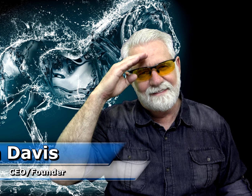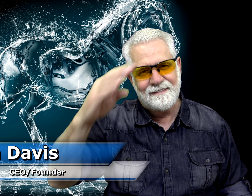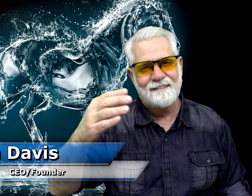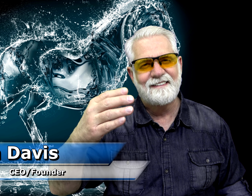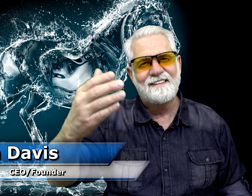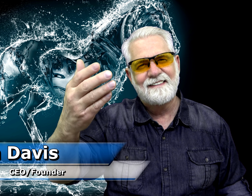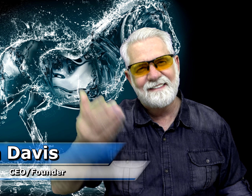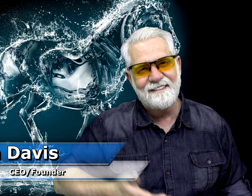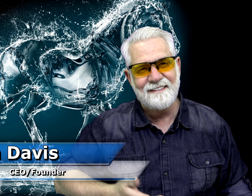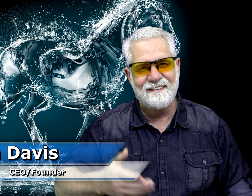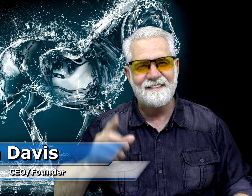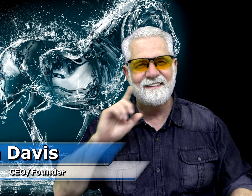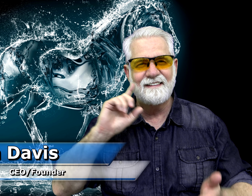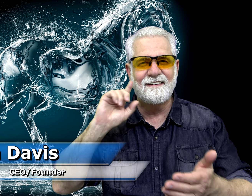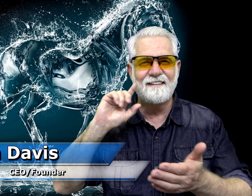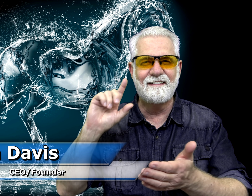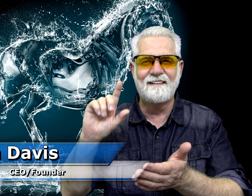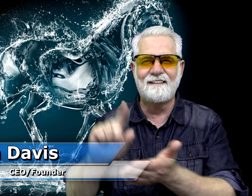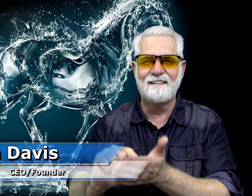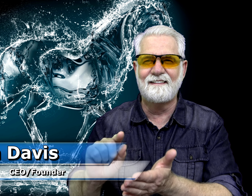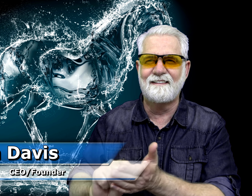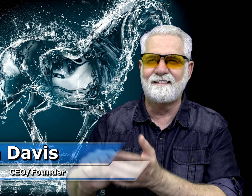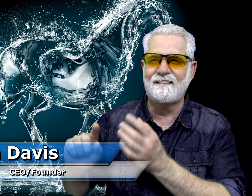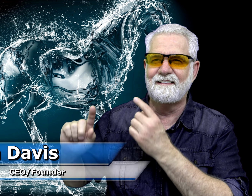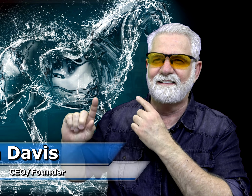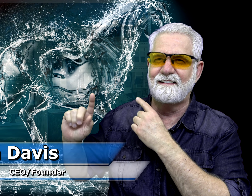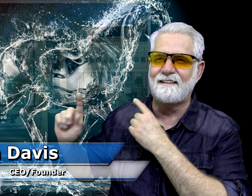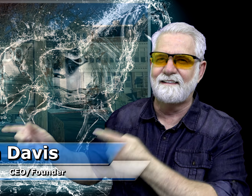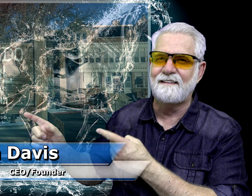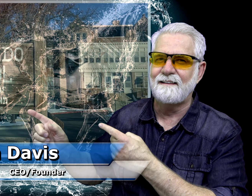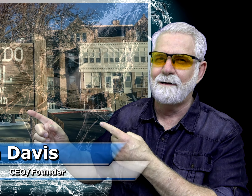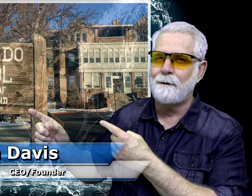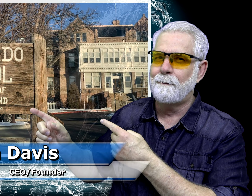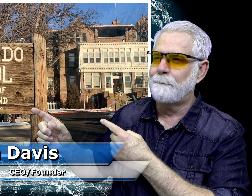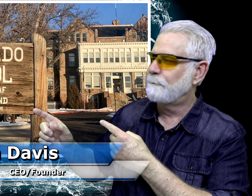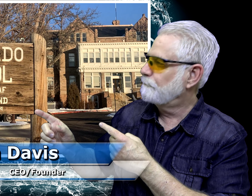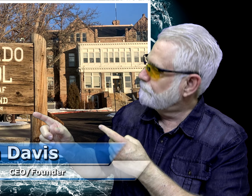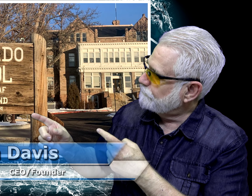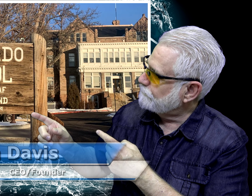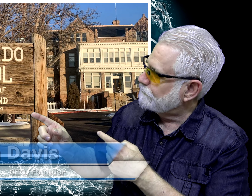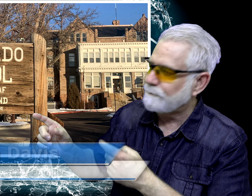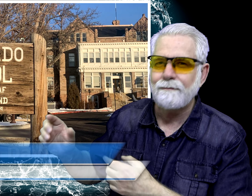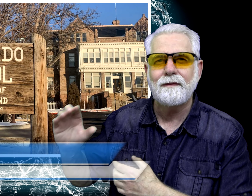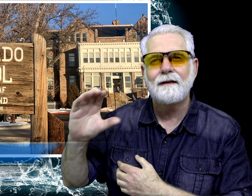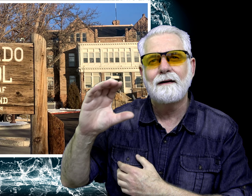Hello and Welcome to the Deaf Newspaper